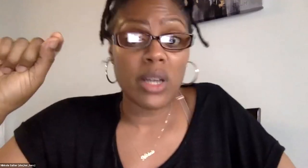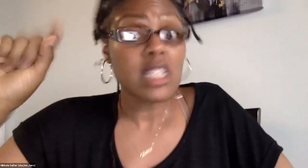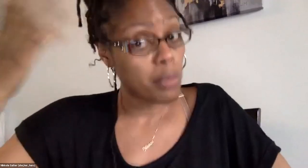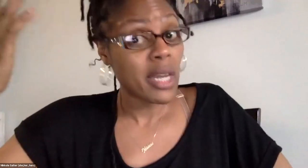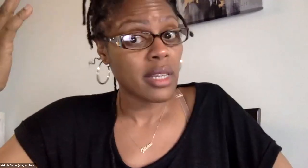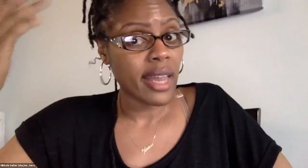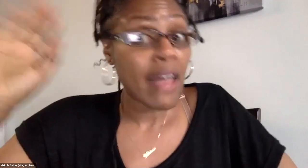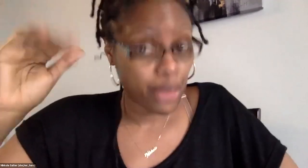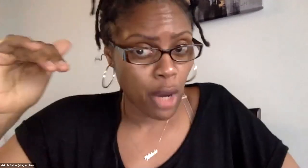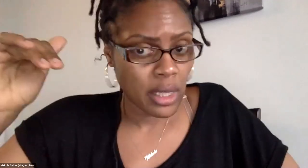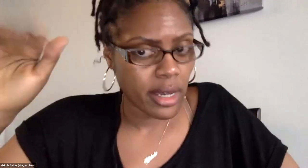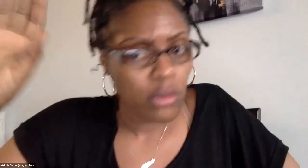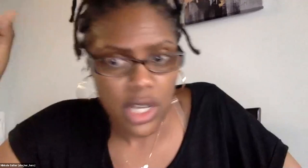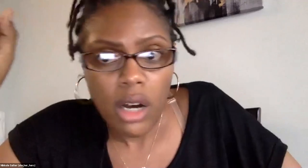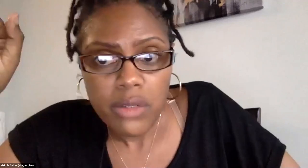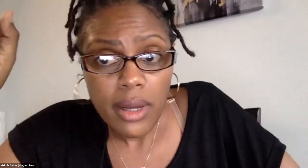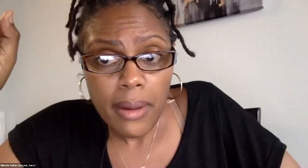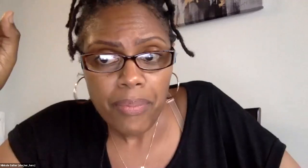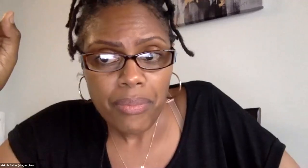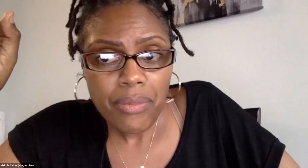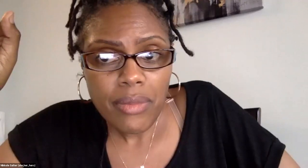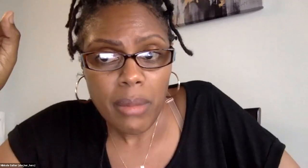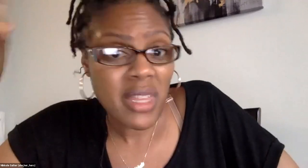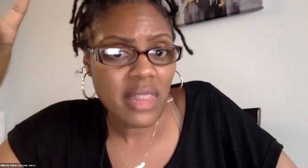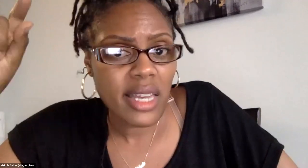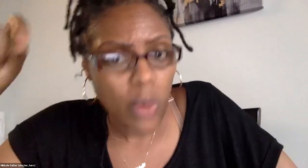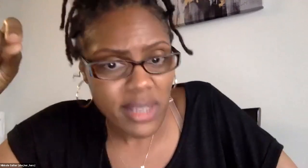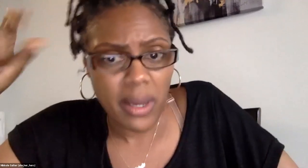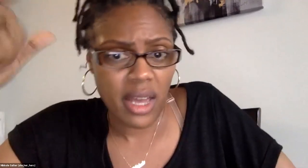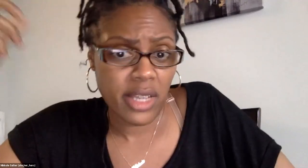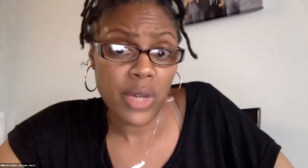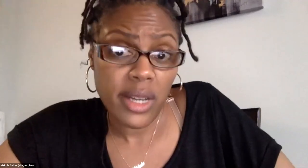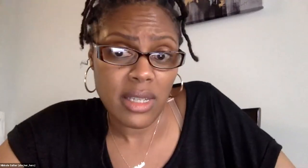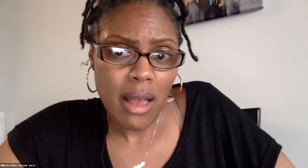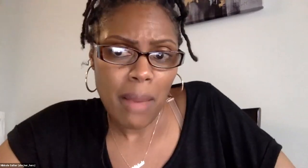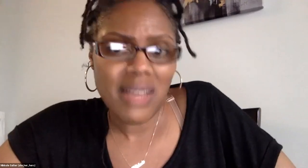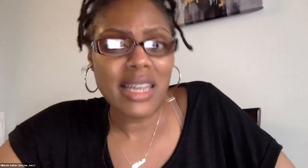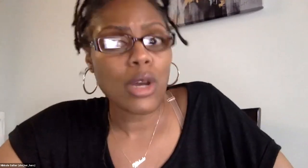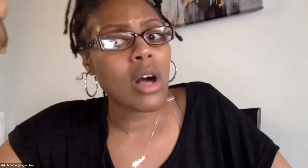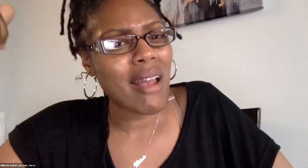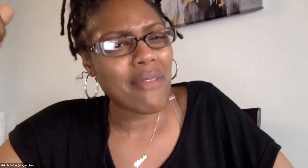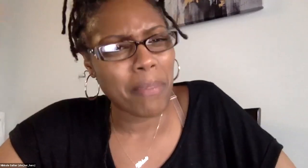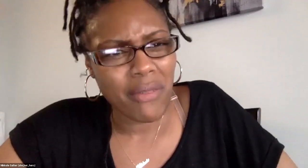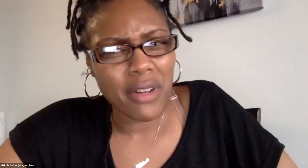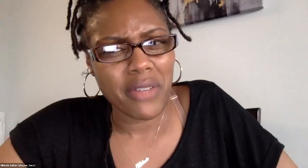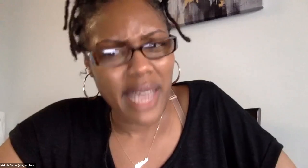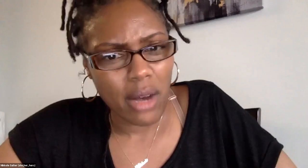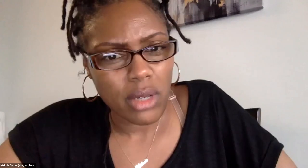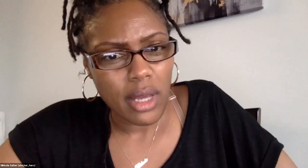was speedily and thoroughly resolved. Maybe they'd think twice about how they treat us because they no longer have the benefit of the doubt,